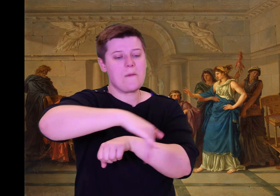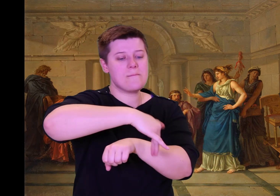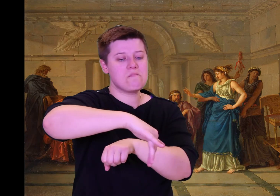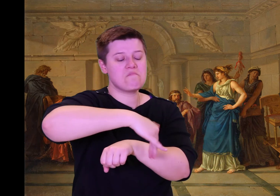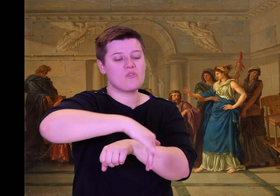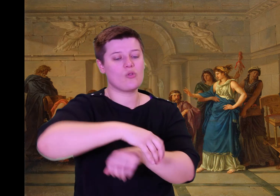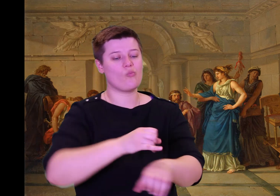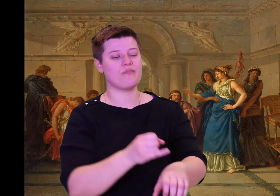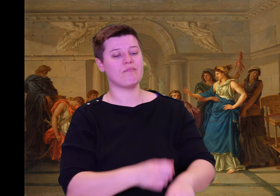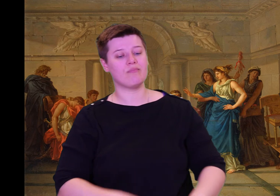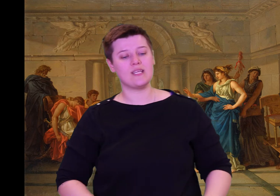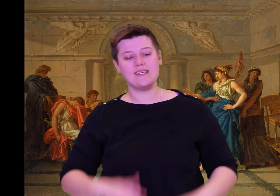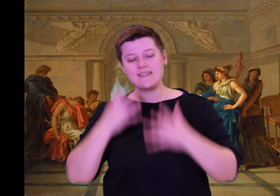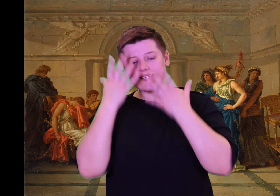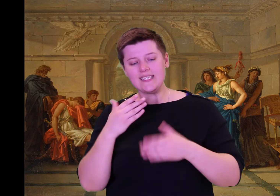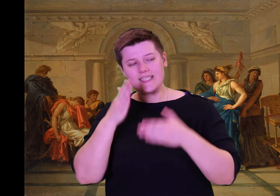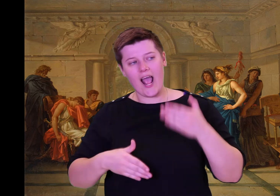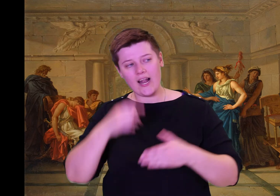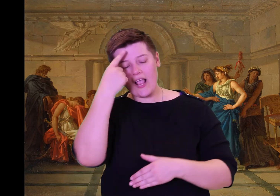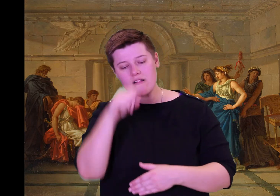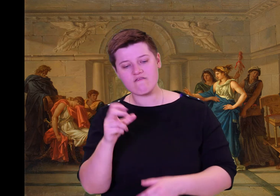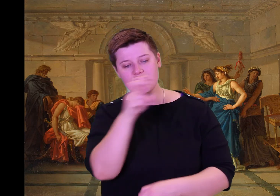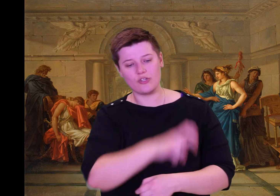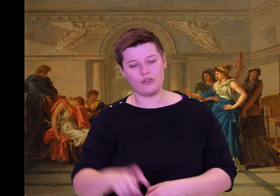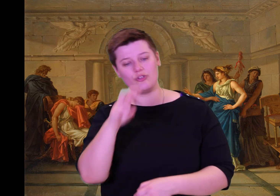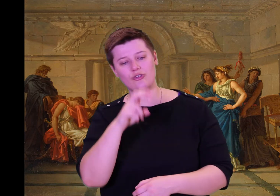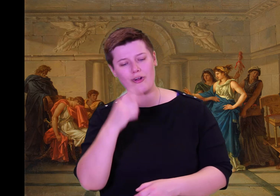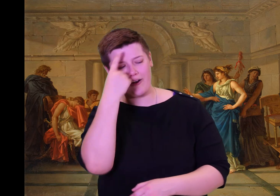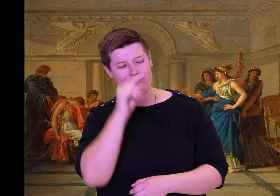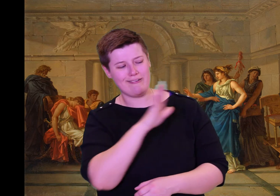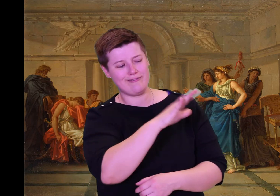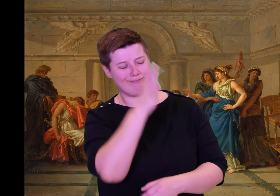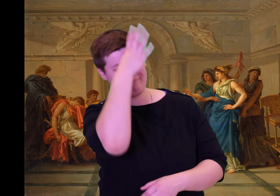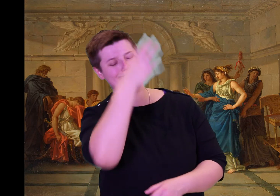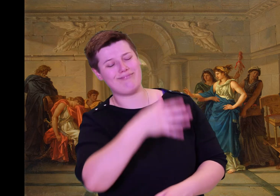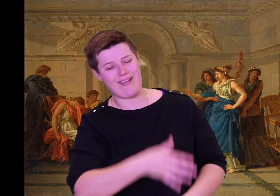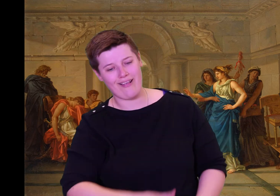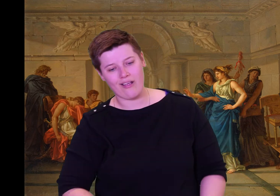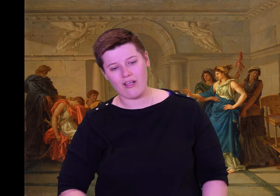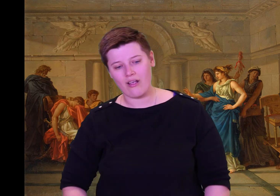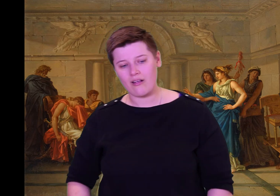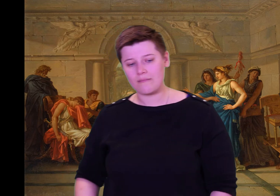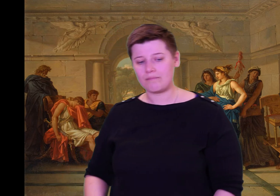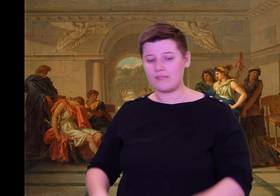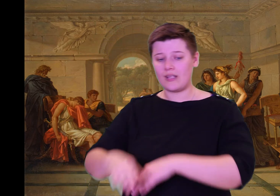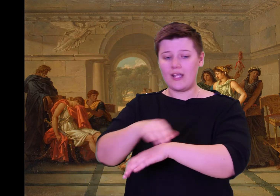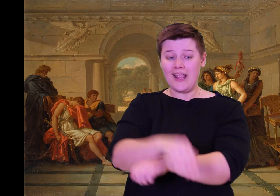The houseboy Medon overheard the suitors' plan and ran to tell Penelope, who